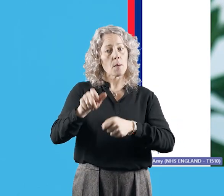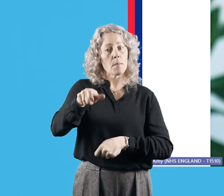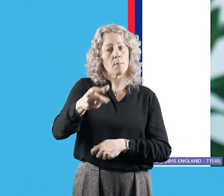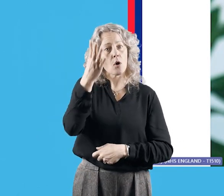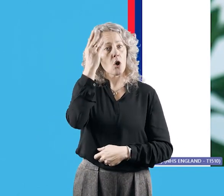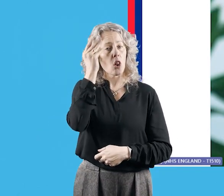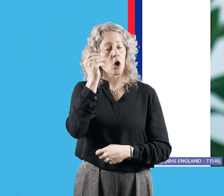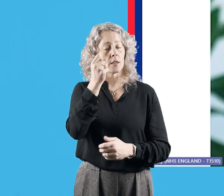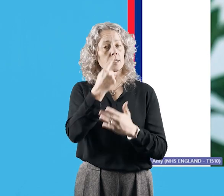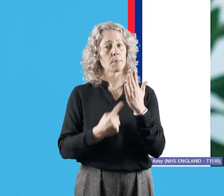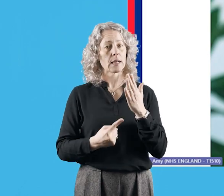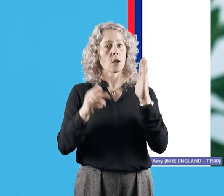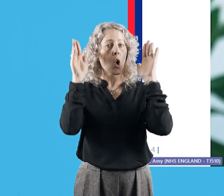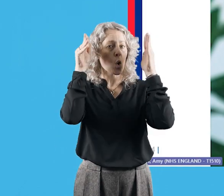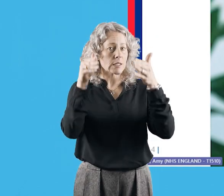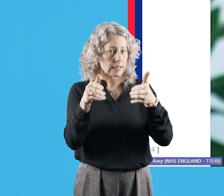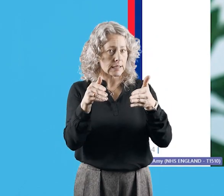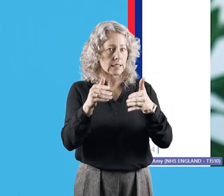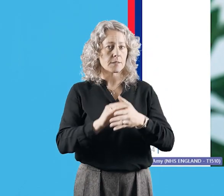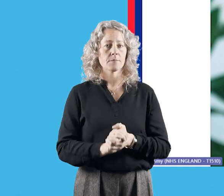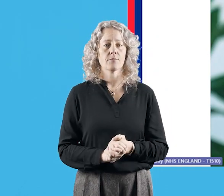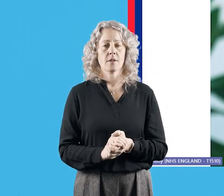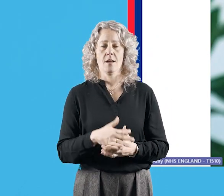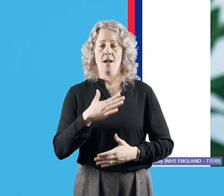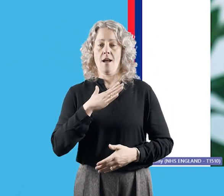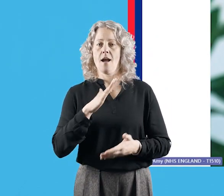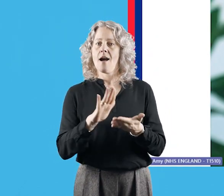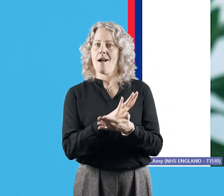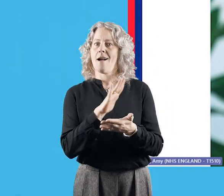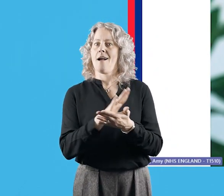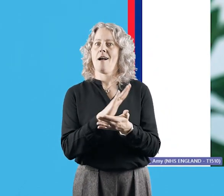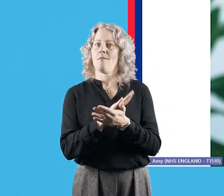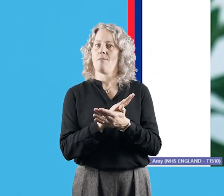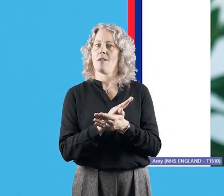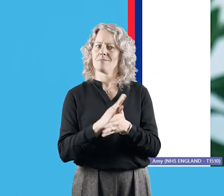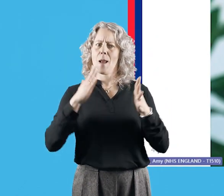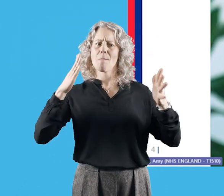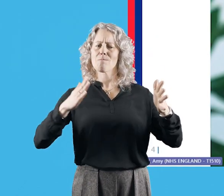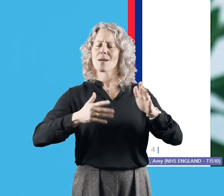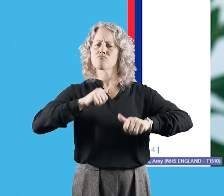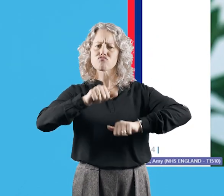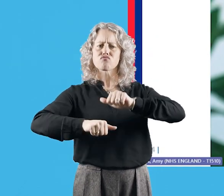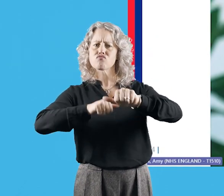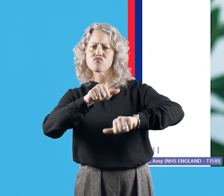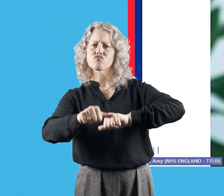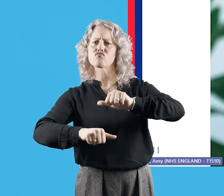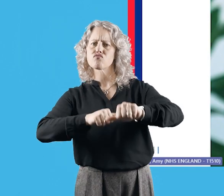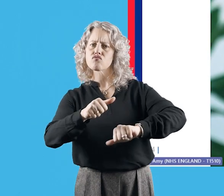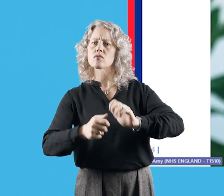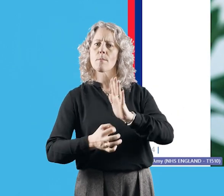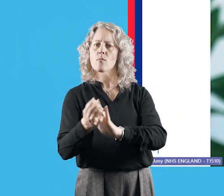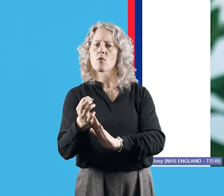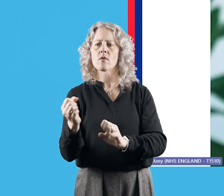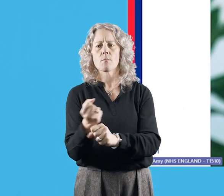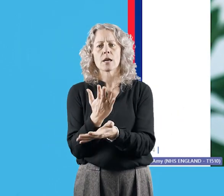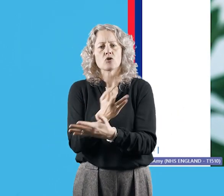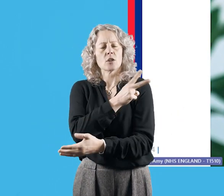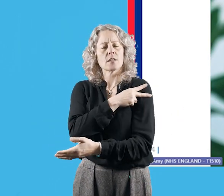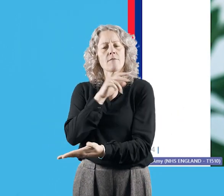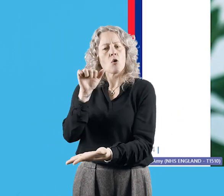autistic people. I'm delighted about the significant progress we have made to ensure staff have the right knowledge and skills, which I will now set out.